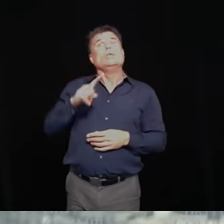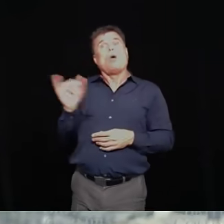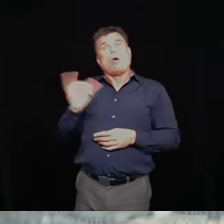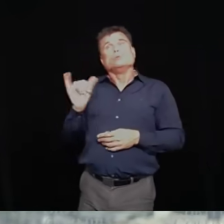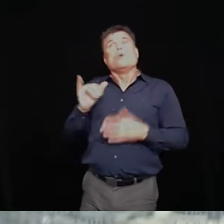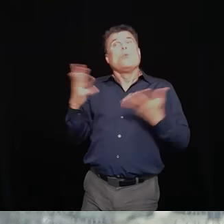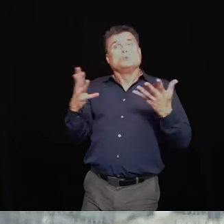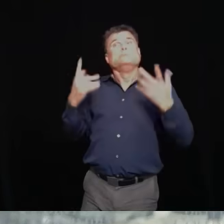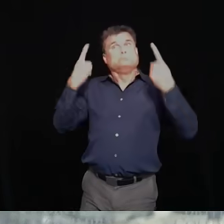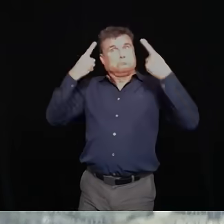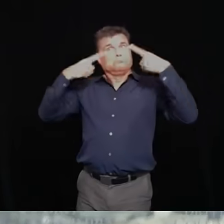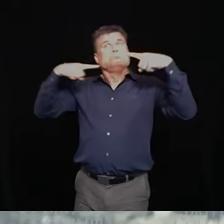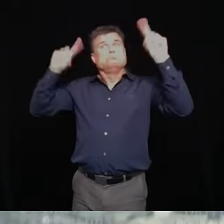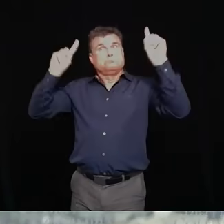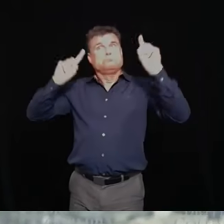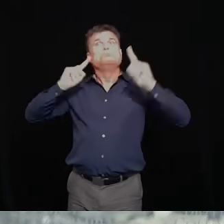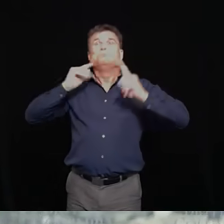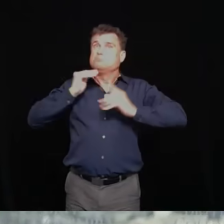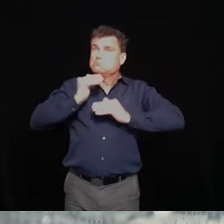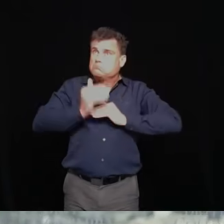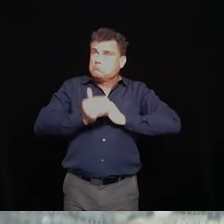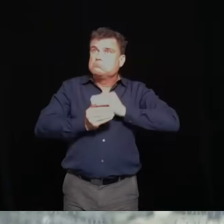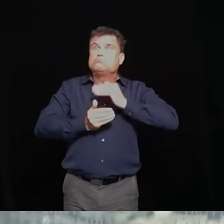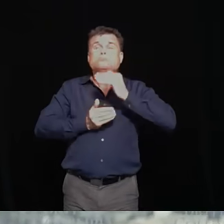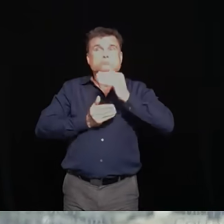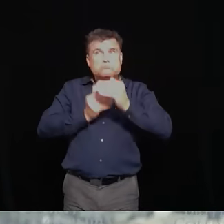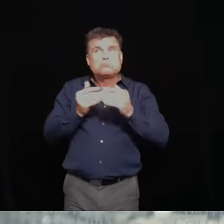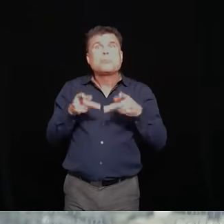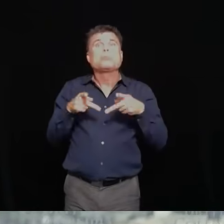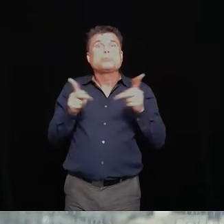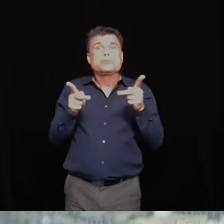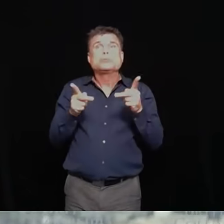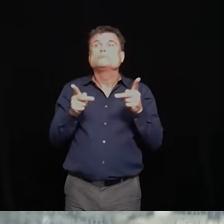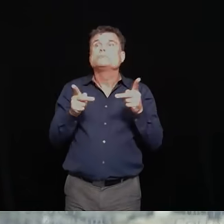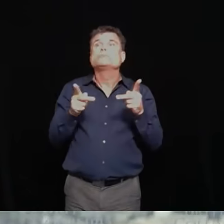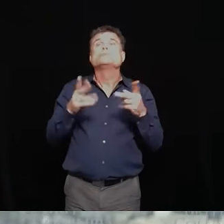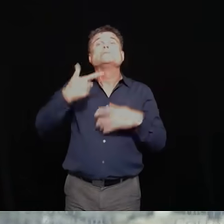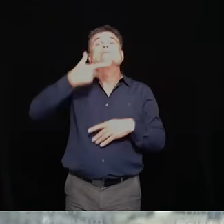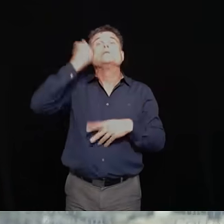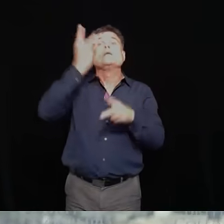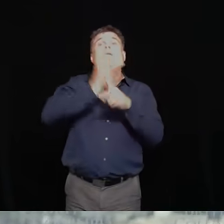pandemic. So want to especially express my condolences to the families today.